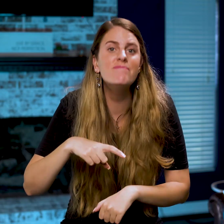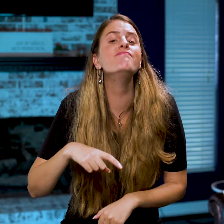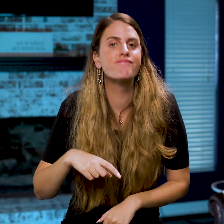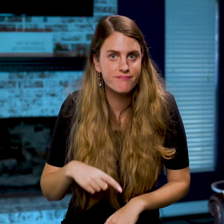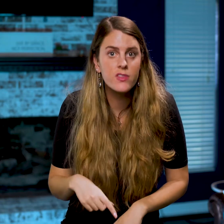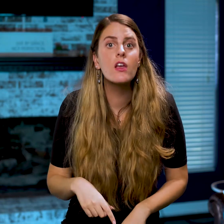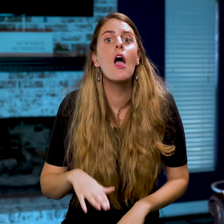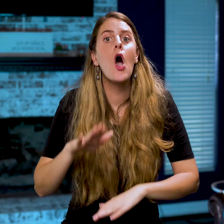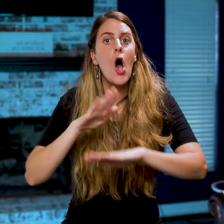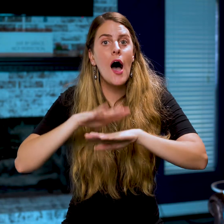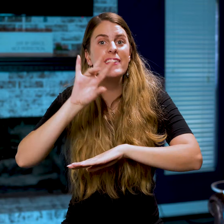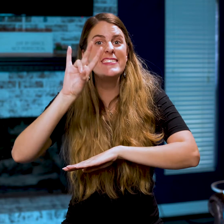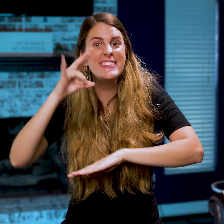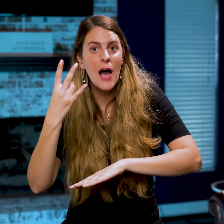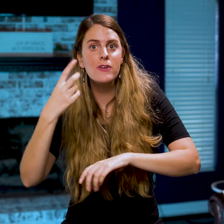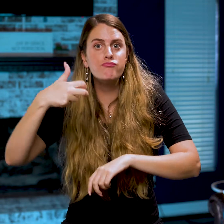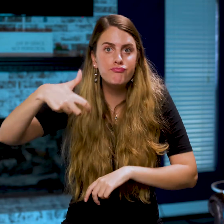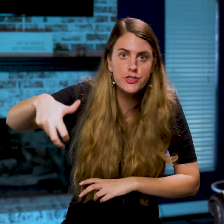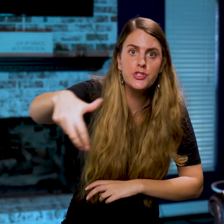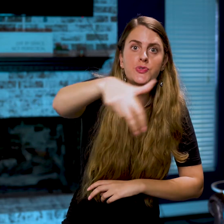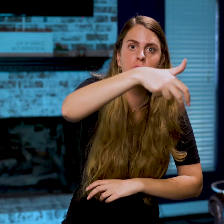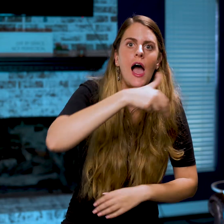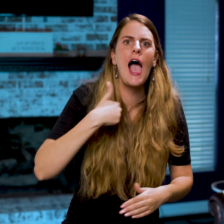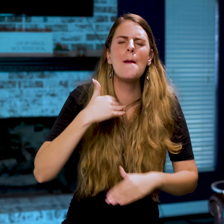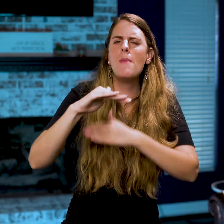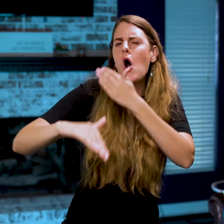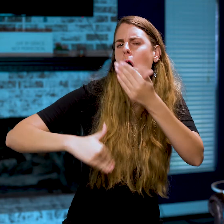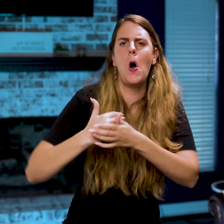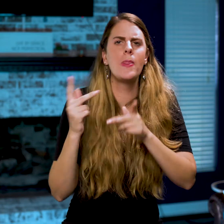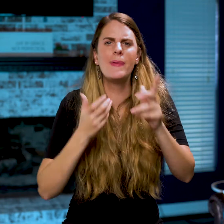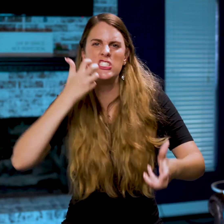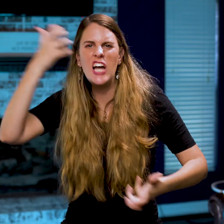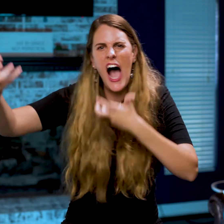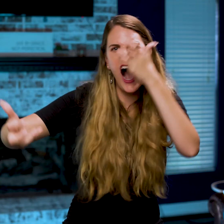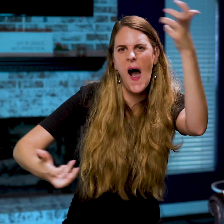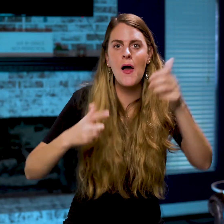on that seventh trip, have all the people shout,